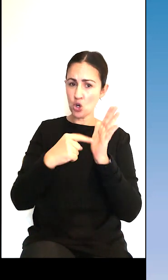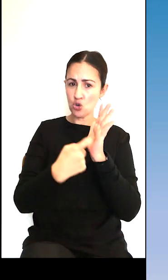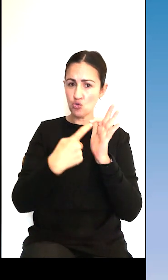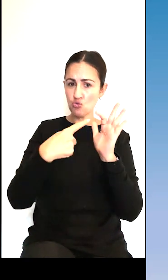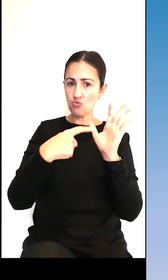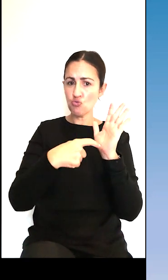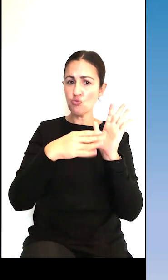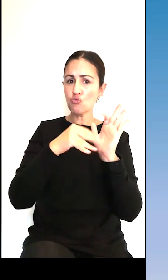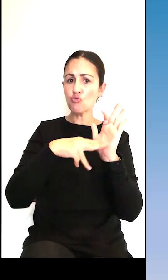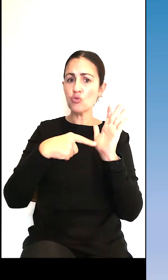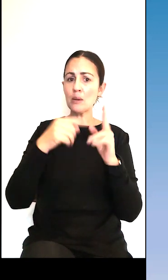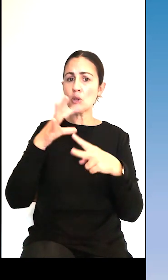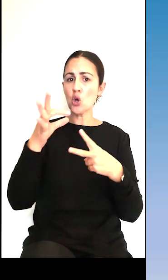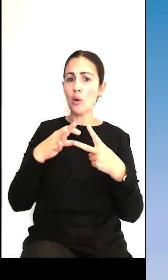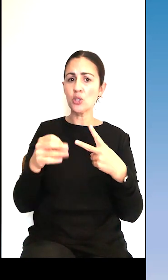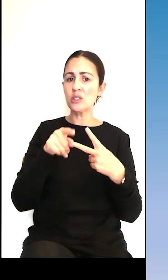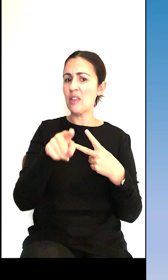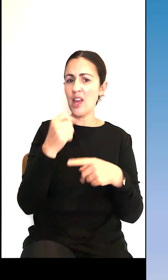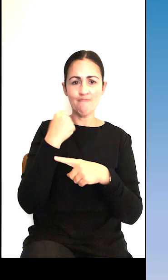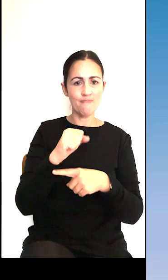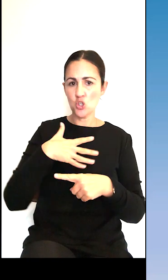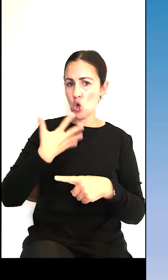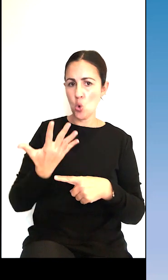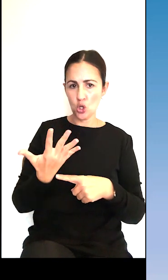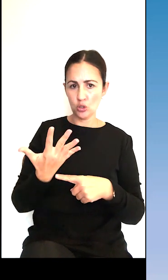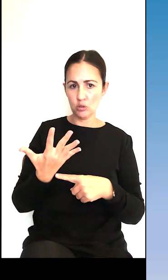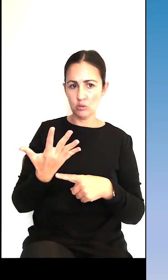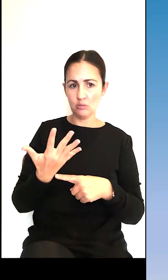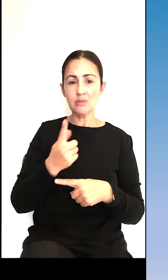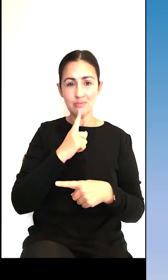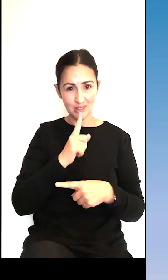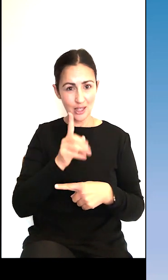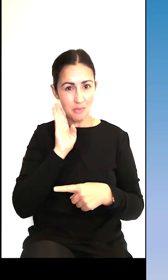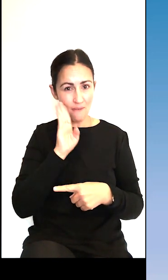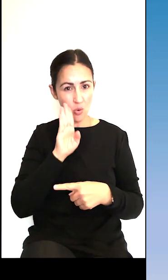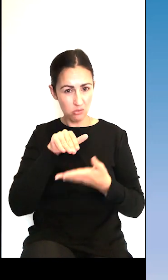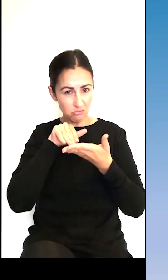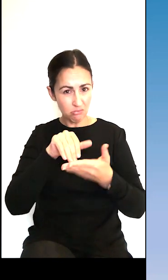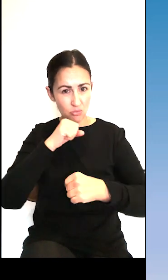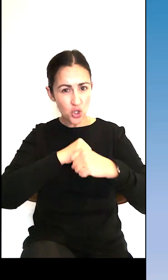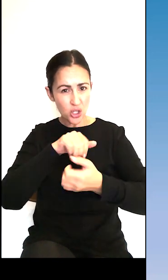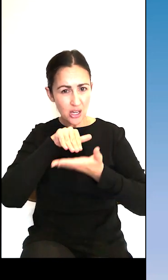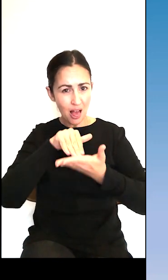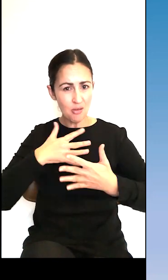and in what circumstances? For example, would assisted breathing be acceptable short-term,